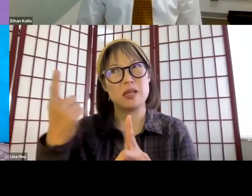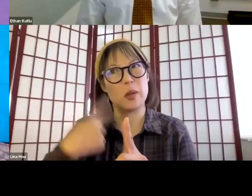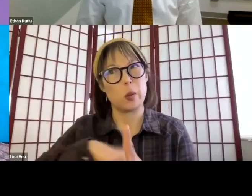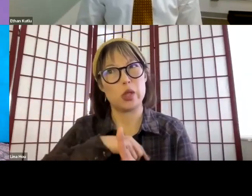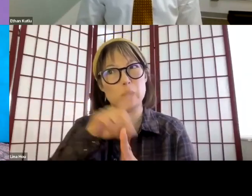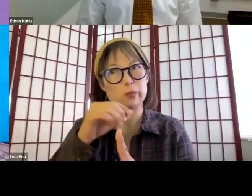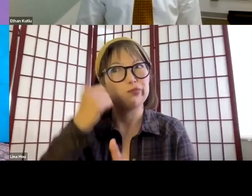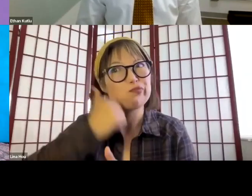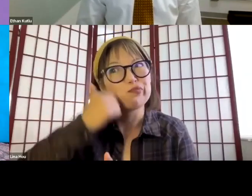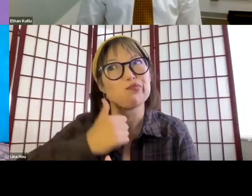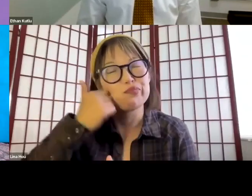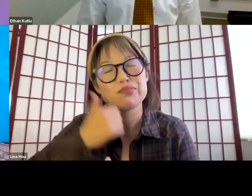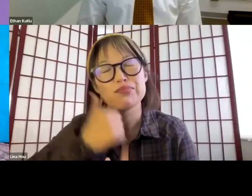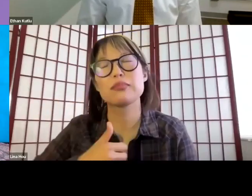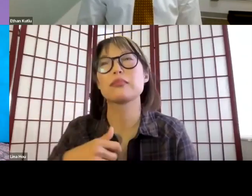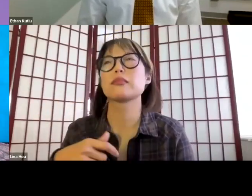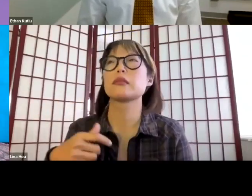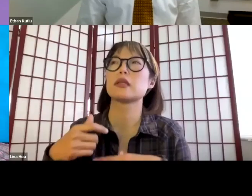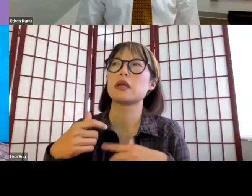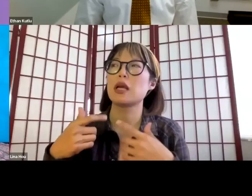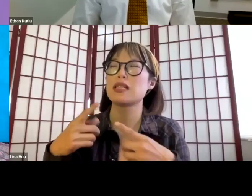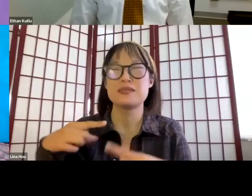Because I feel that that's something that we do every day.